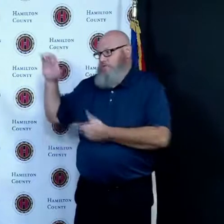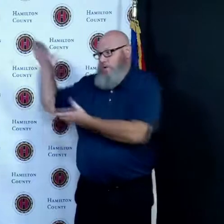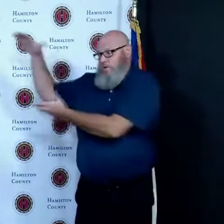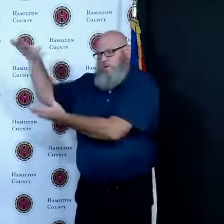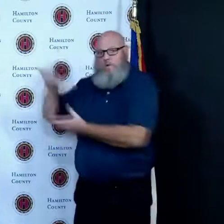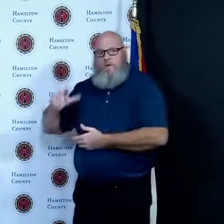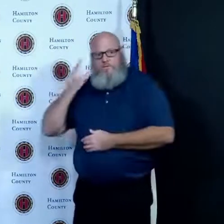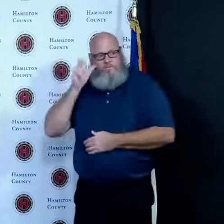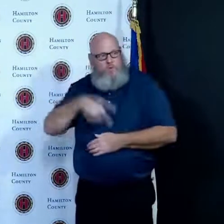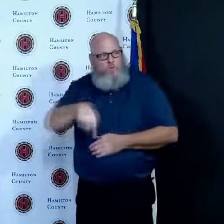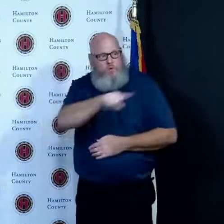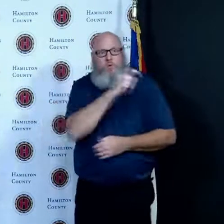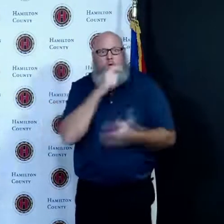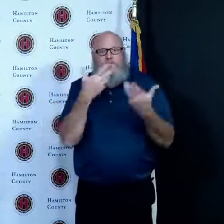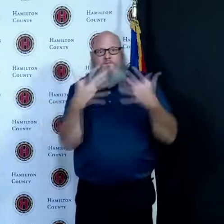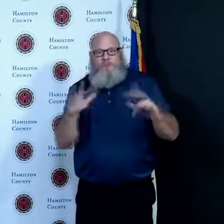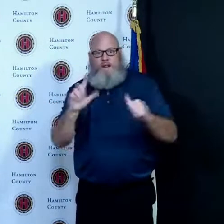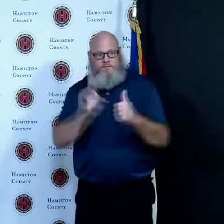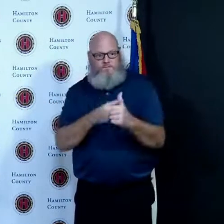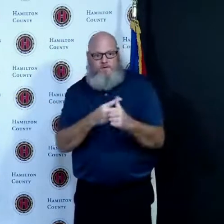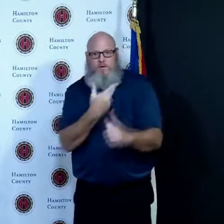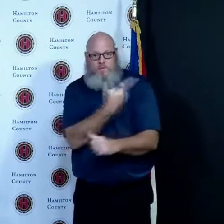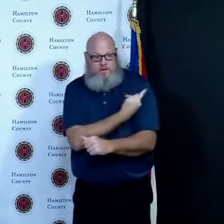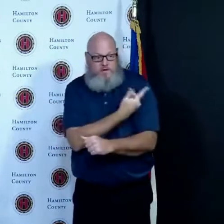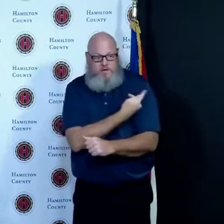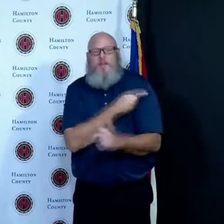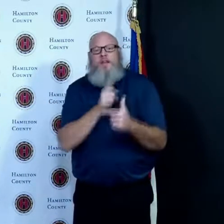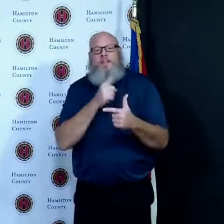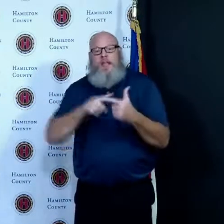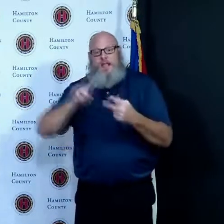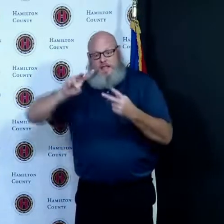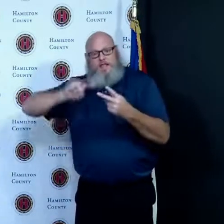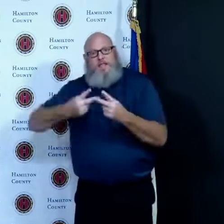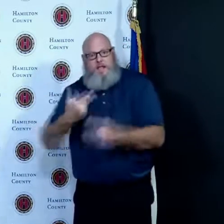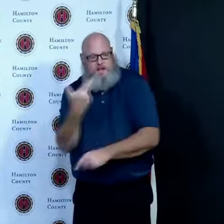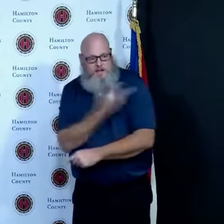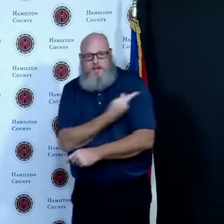we will get more doses we're just not there yet all right so I think with that I'm going to turn